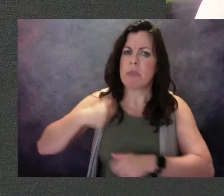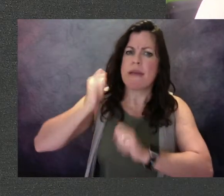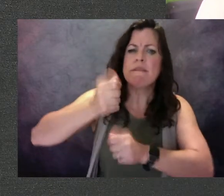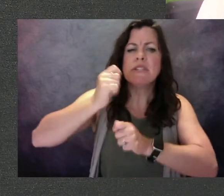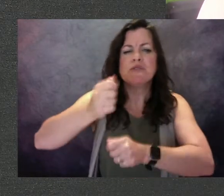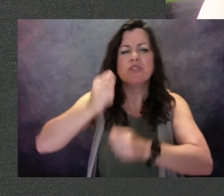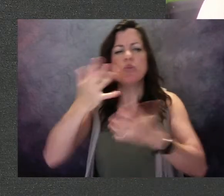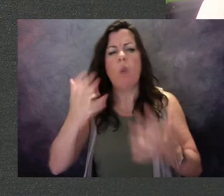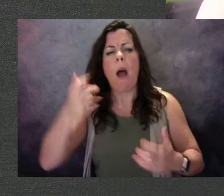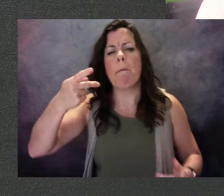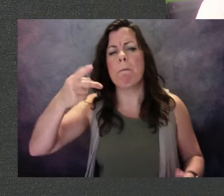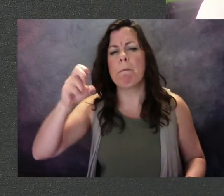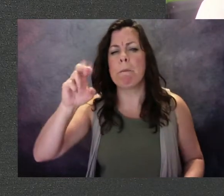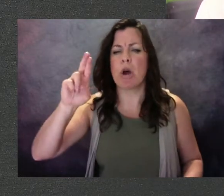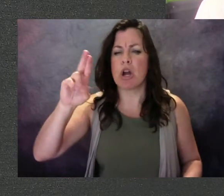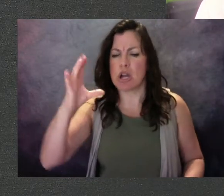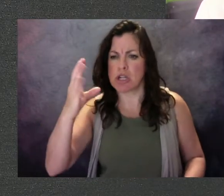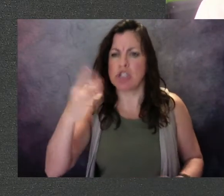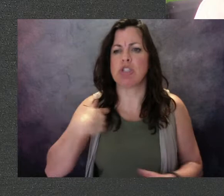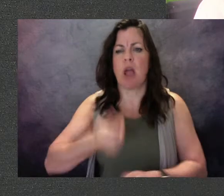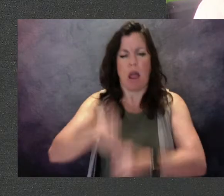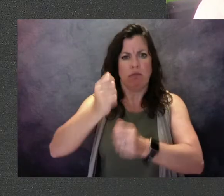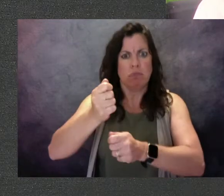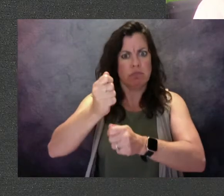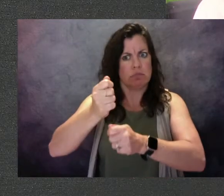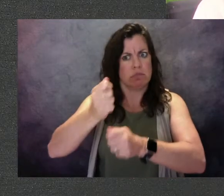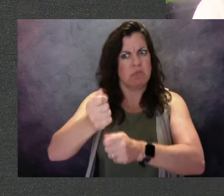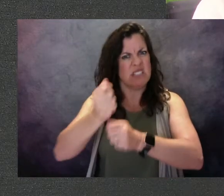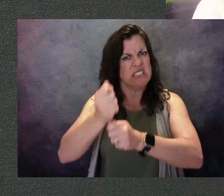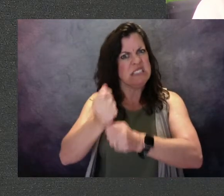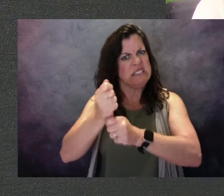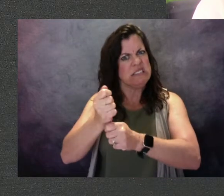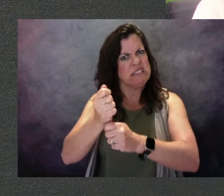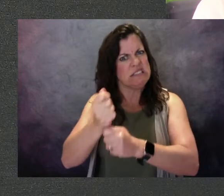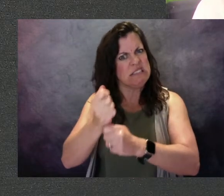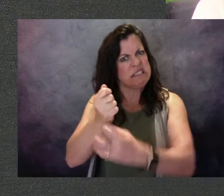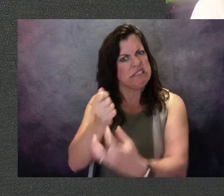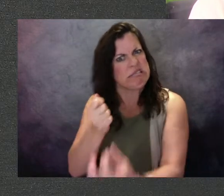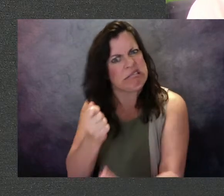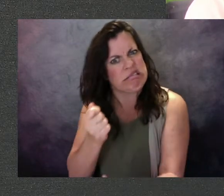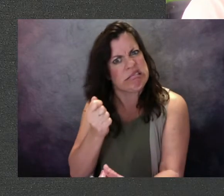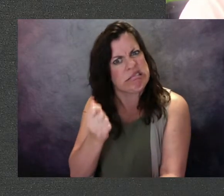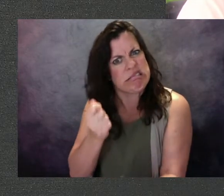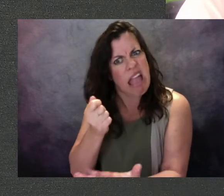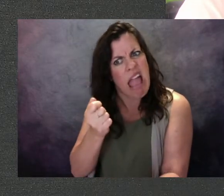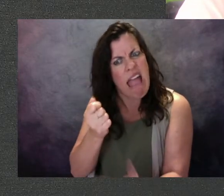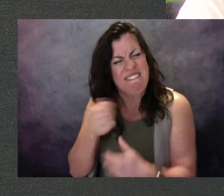and I latched onto this and it gave me one heck of a fight. Took me a while to get it on board,